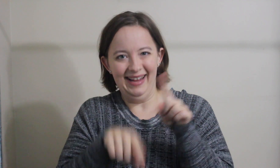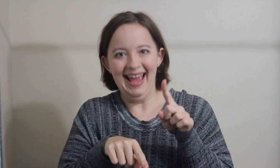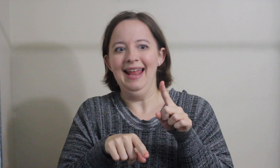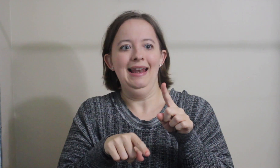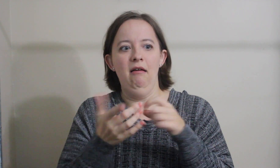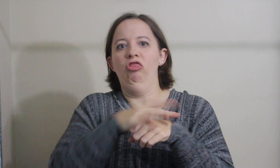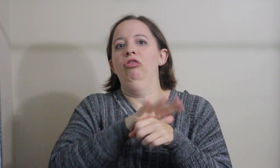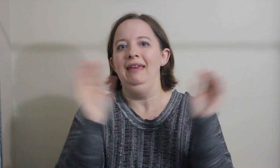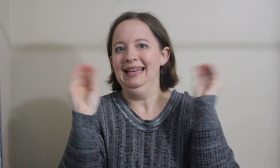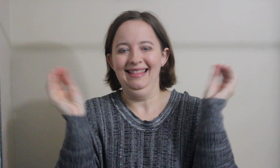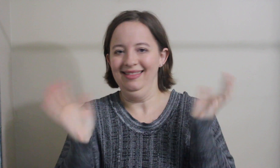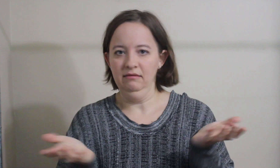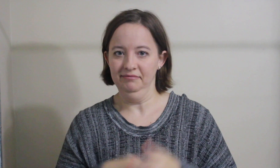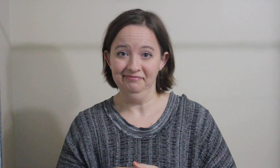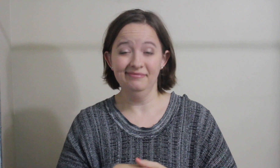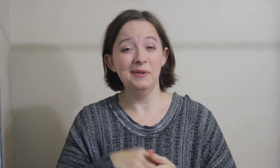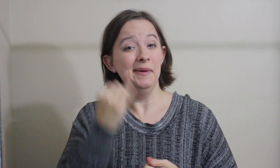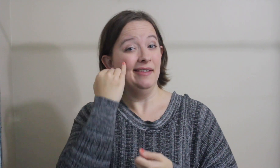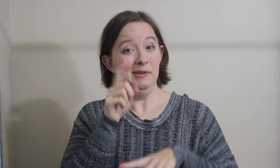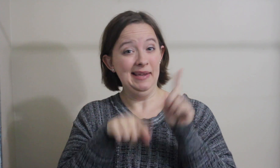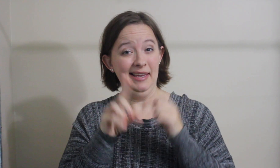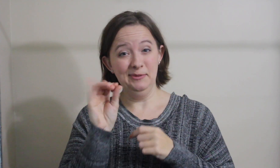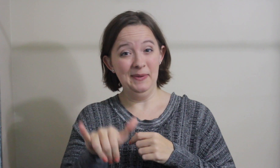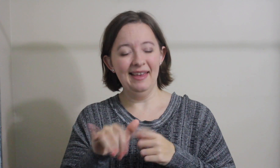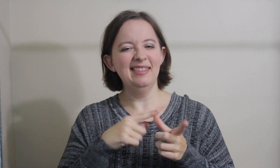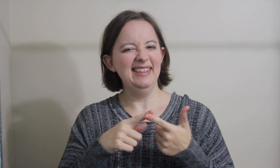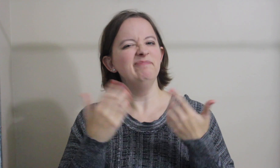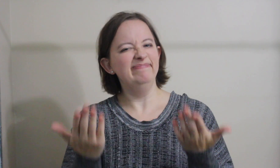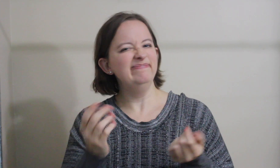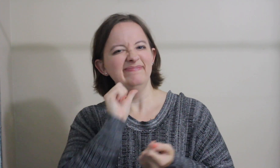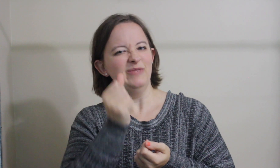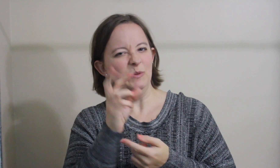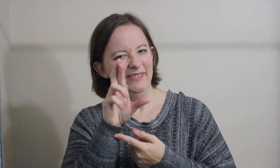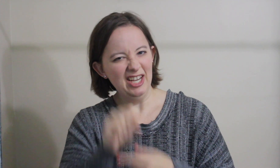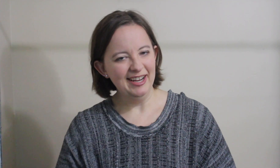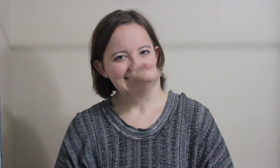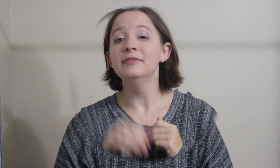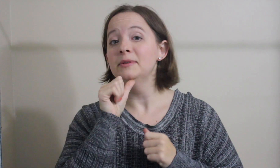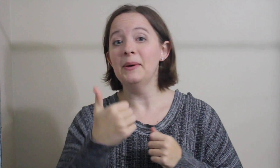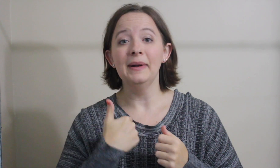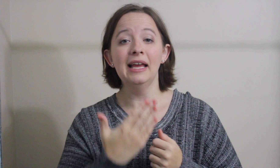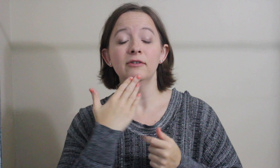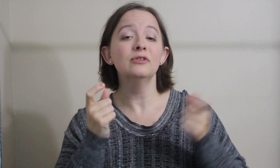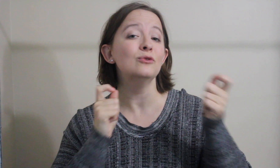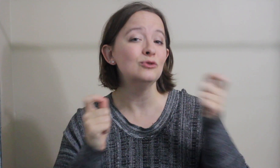But you got to do it. You cannot, you know, just not say that. So if you're not able to do that, don't become a VRS interpreter.